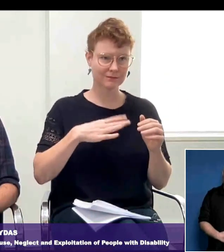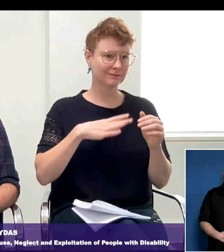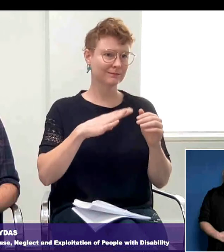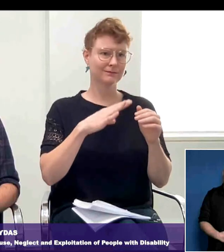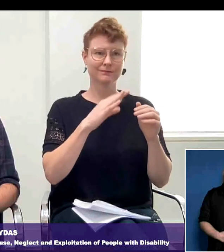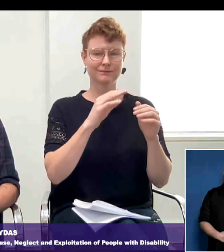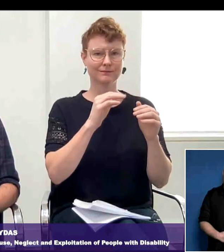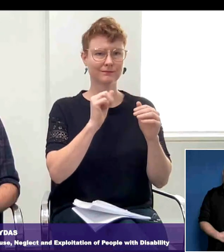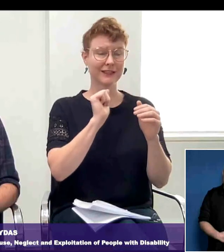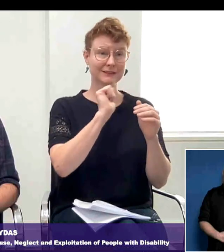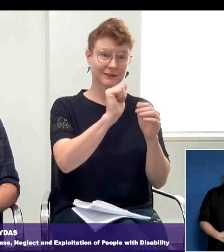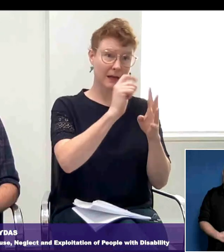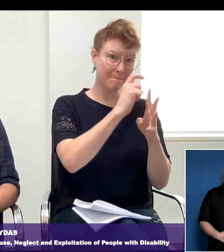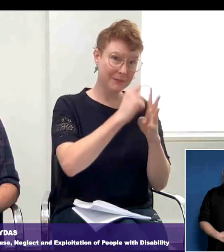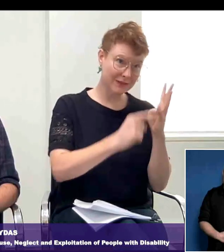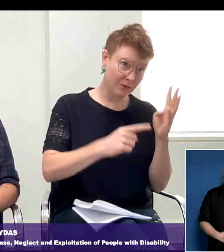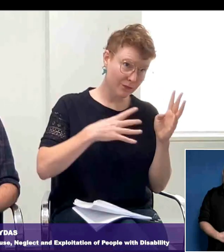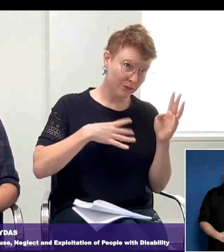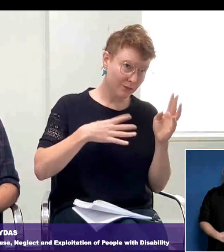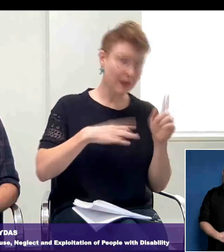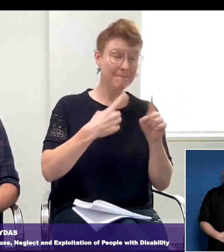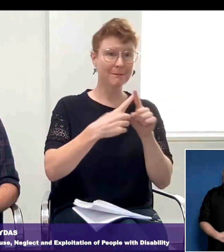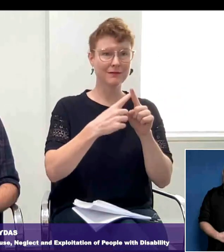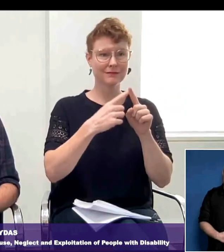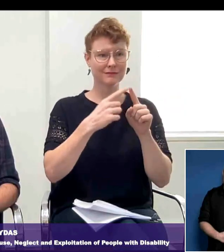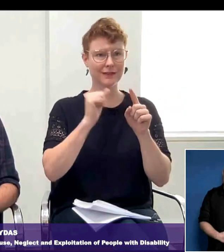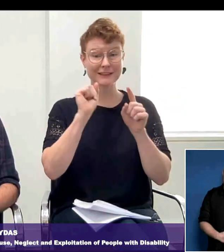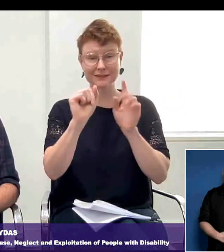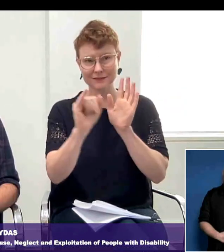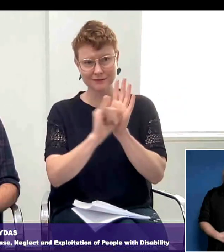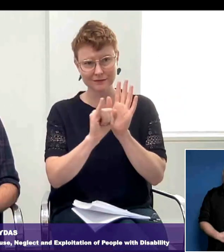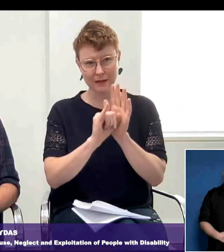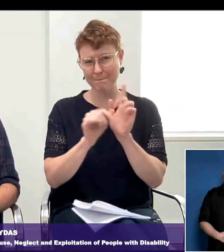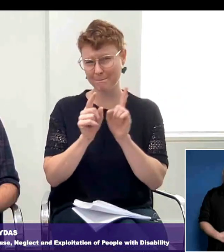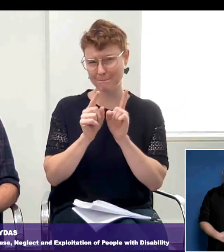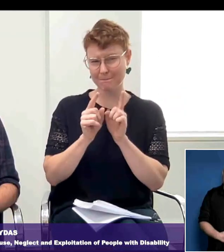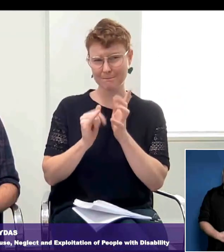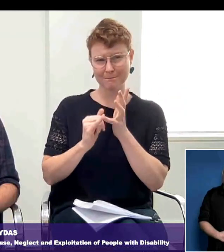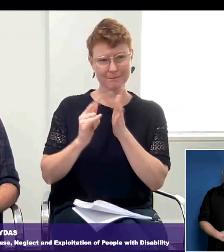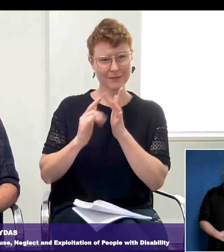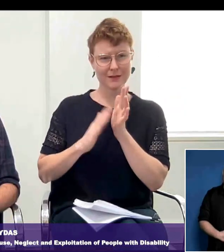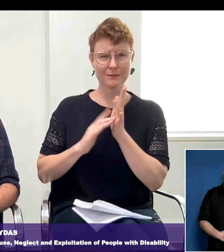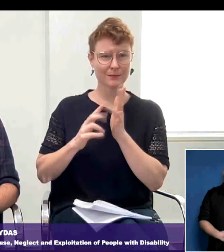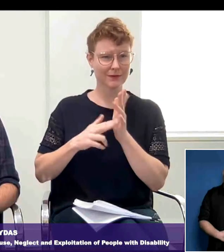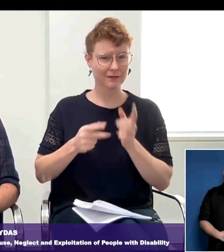the young person in a holistic manner, what their needs are. Understanding their disability requirements, their identities.